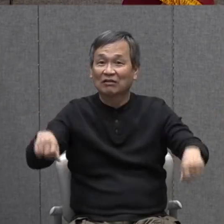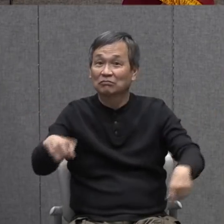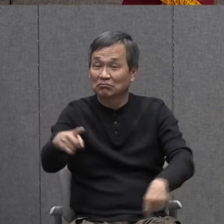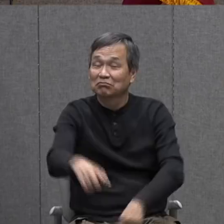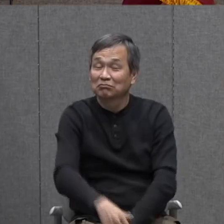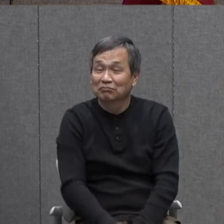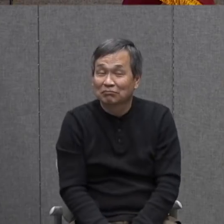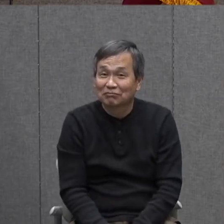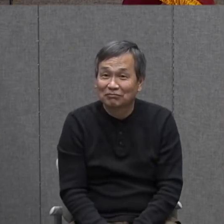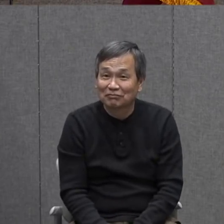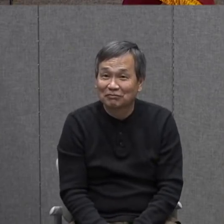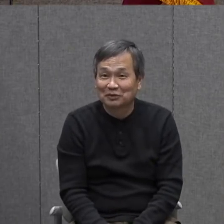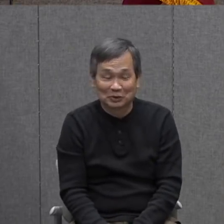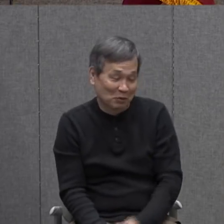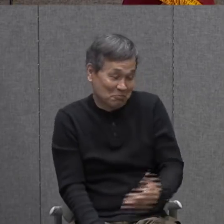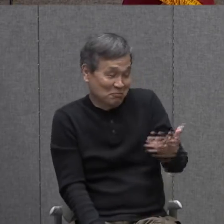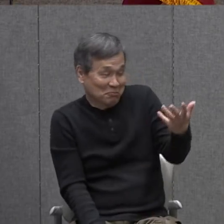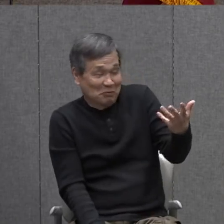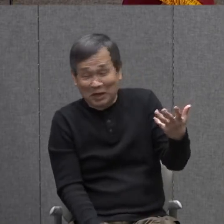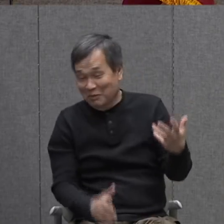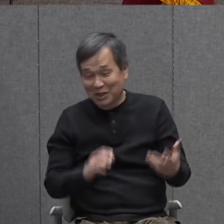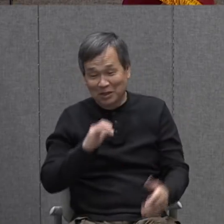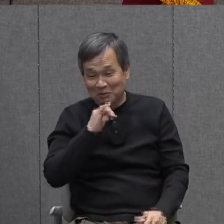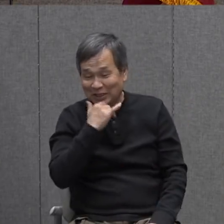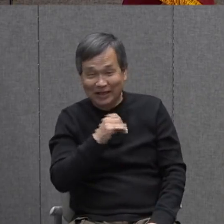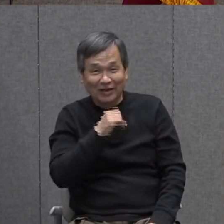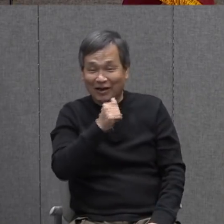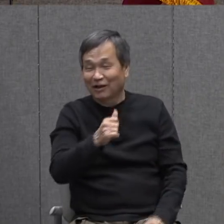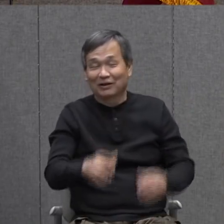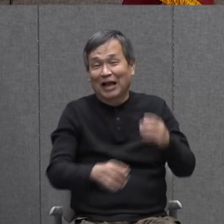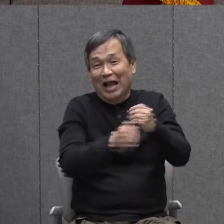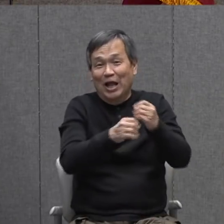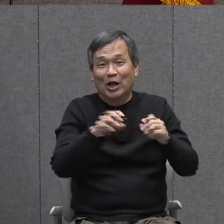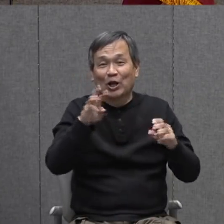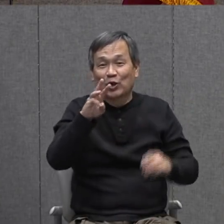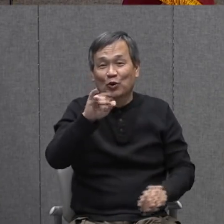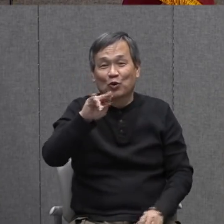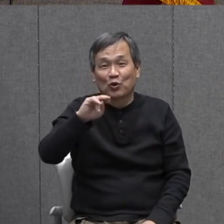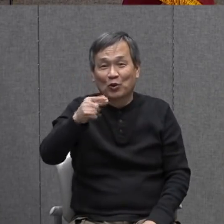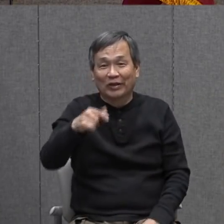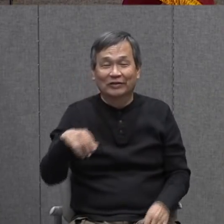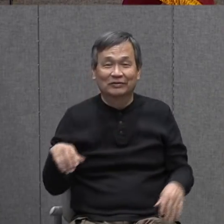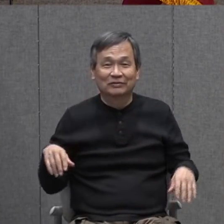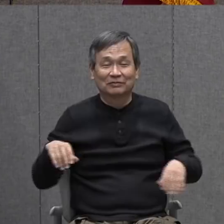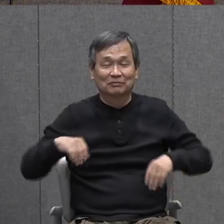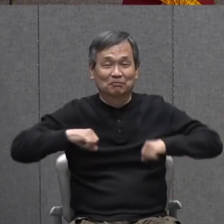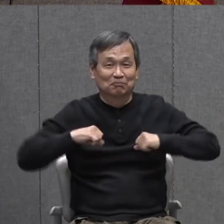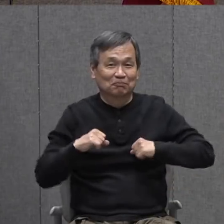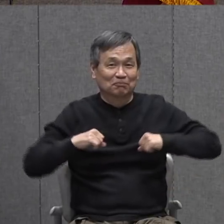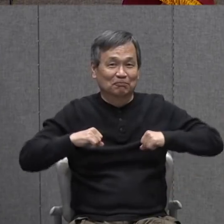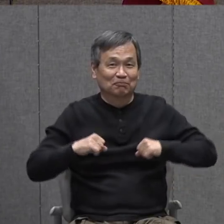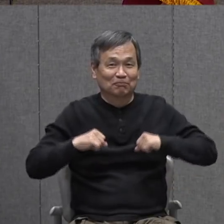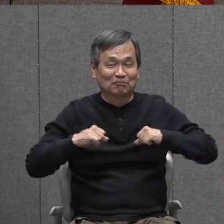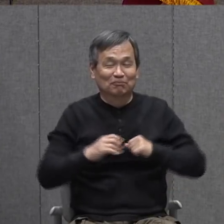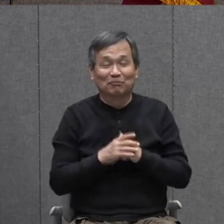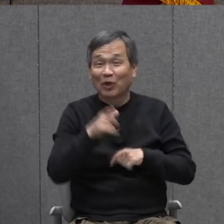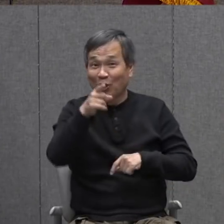And I can just go and add all of these different little textures and colors. And you might find that while you're doing a pattern